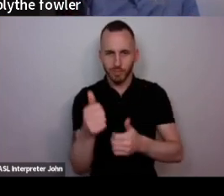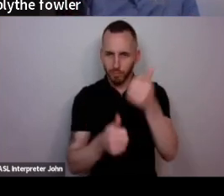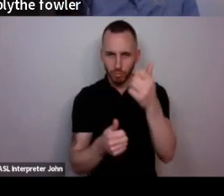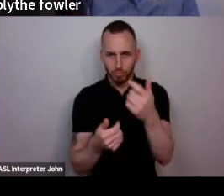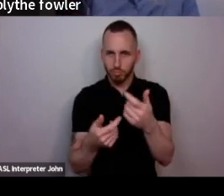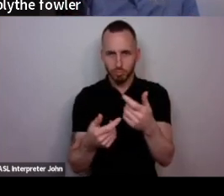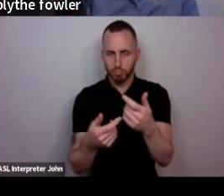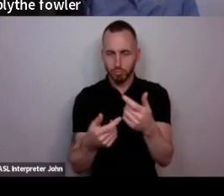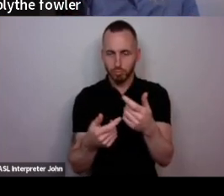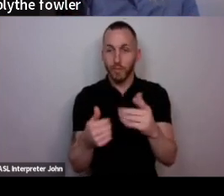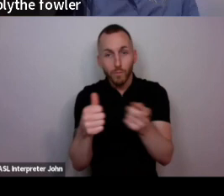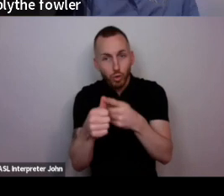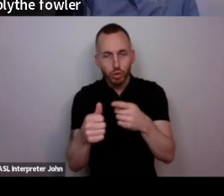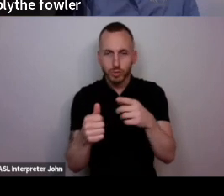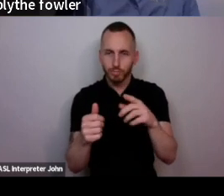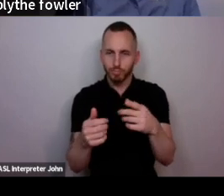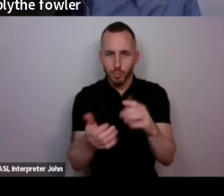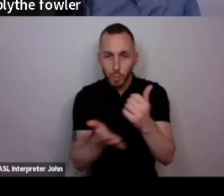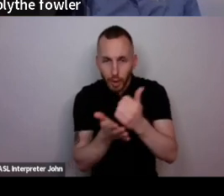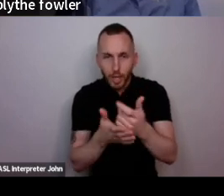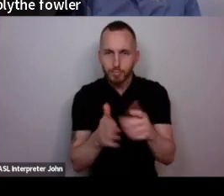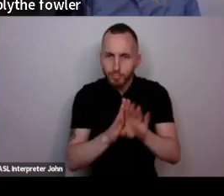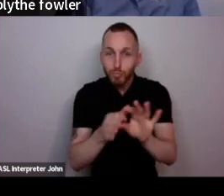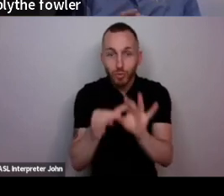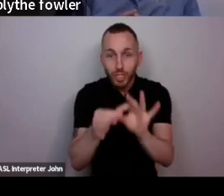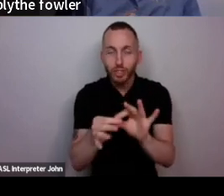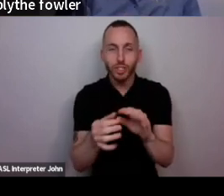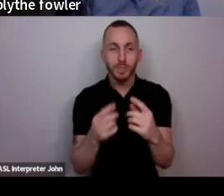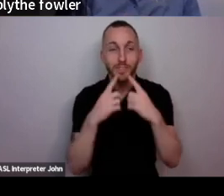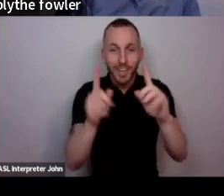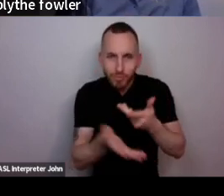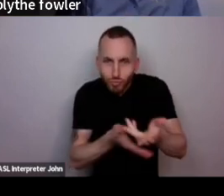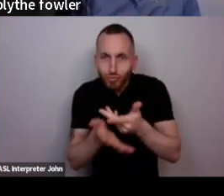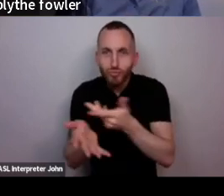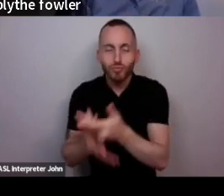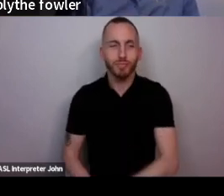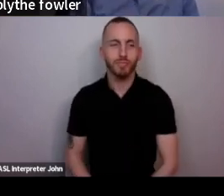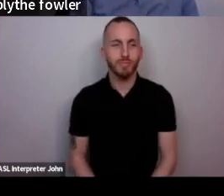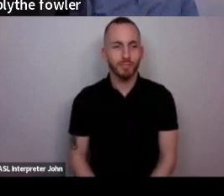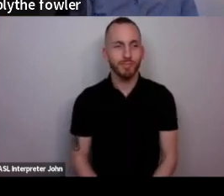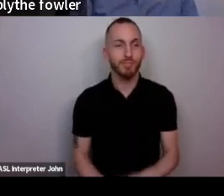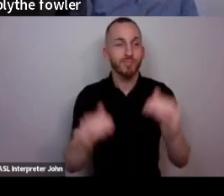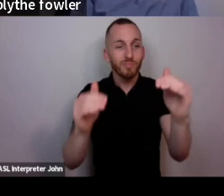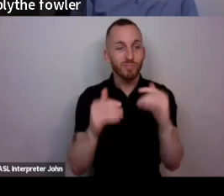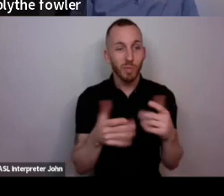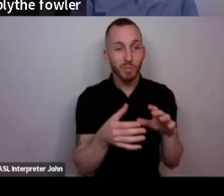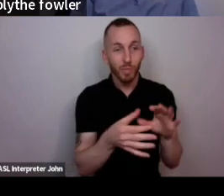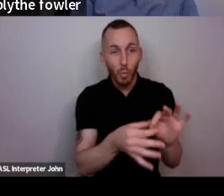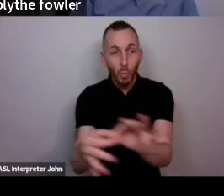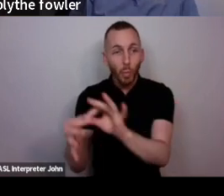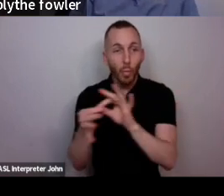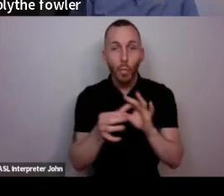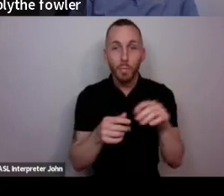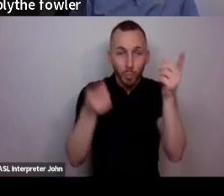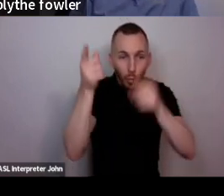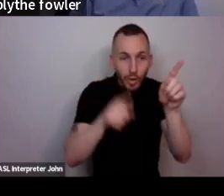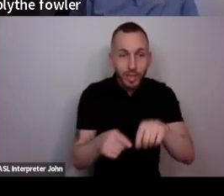and effective. Coordination and collaboration are characteristics of maturing relationships